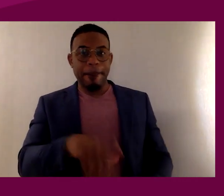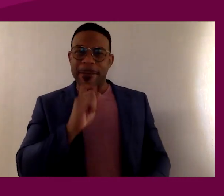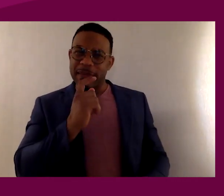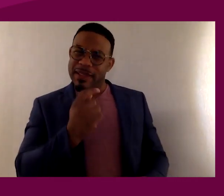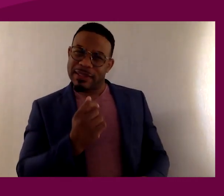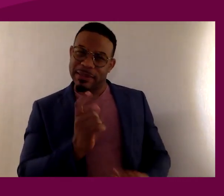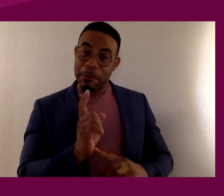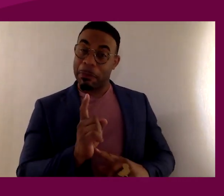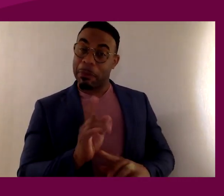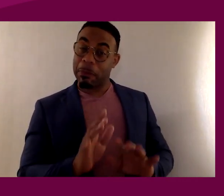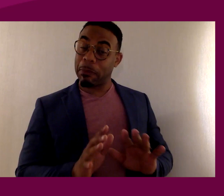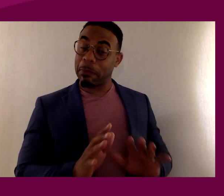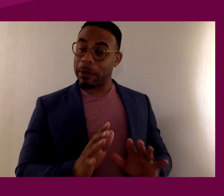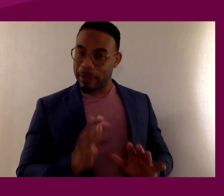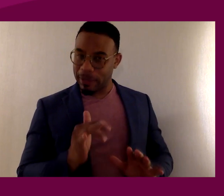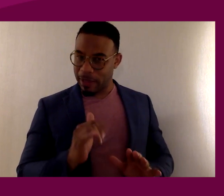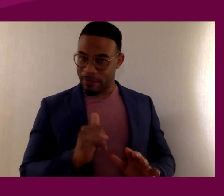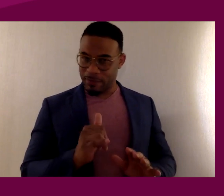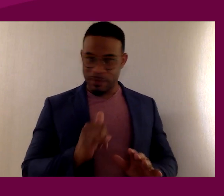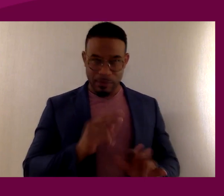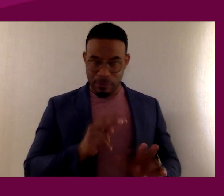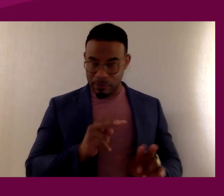Bruce Curtis: And there's a little moment